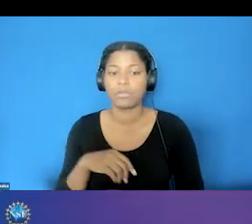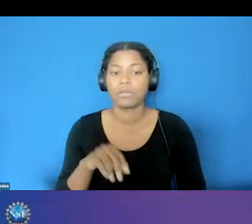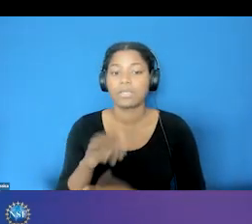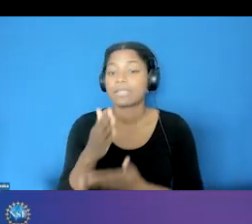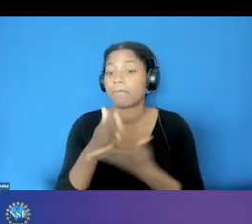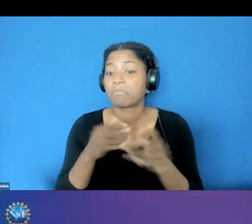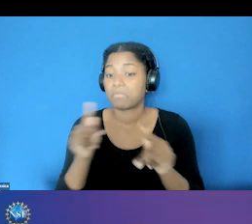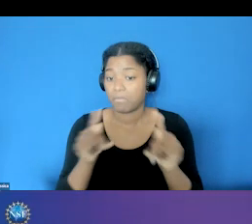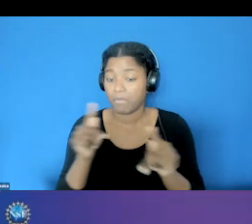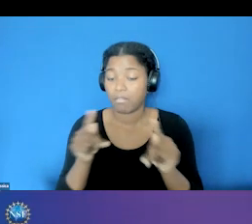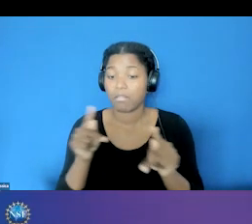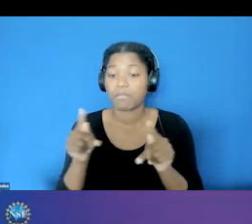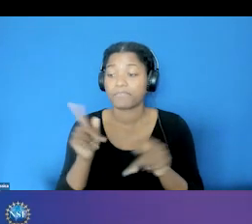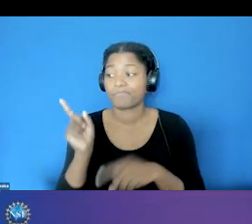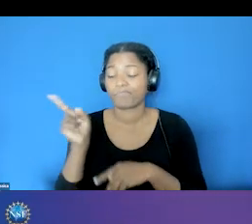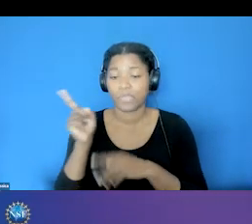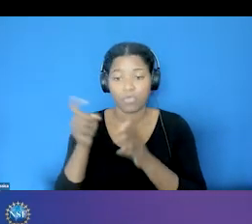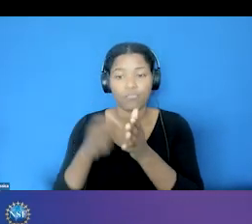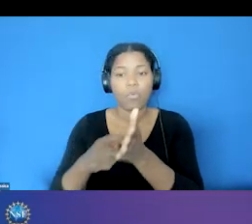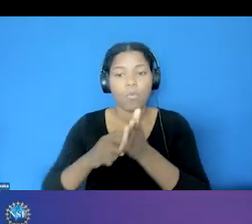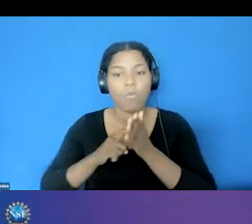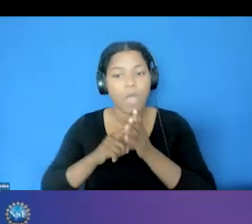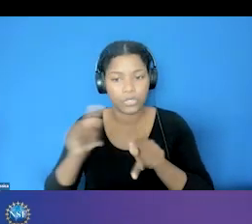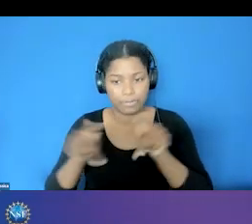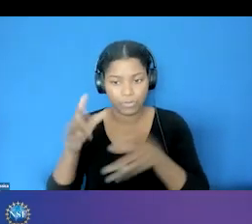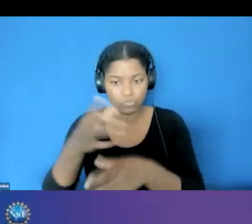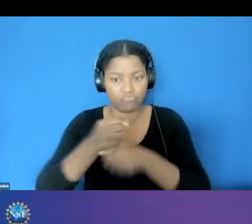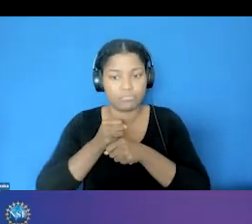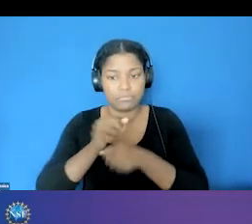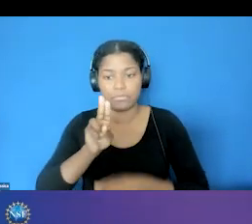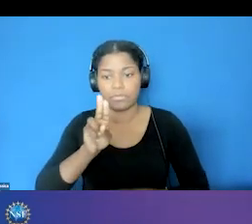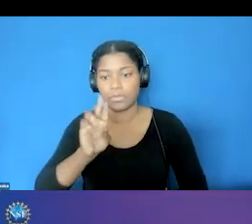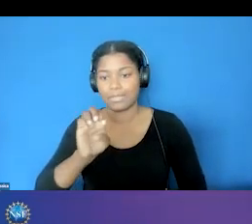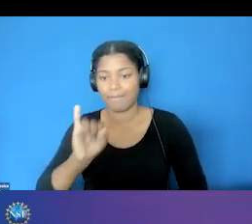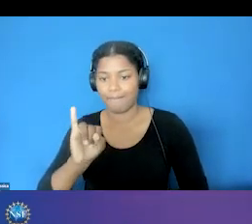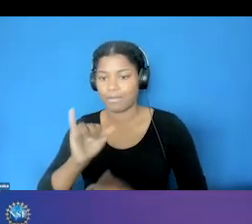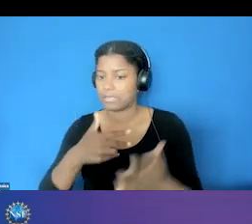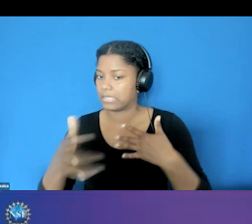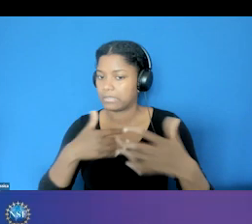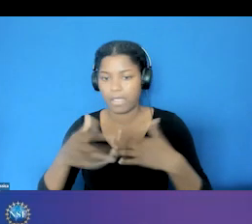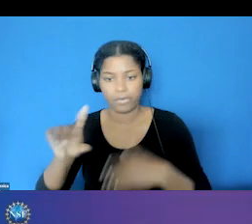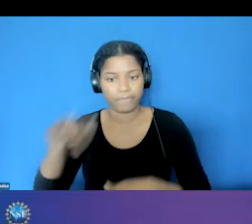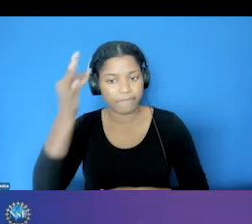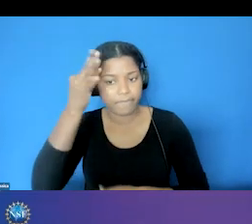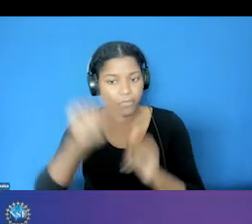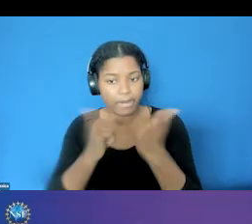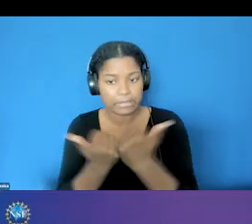And other people are now requiring people to get a UEI, even though they're not federal agencies.